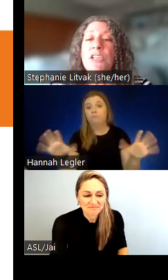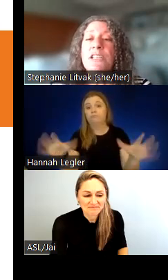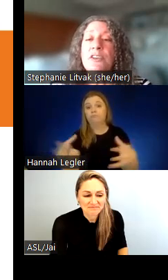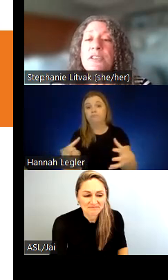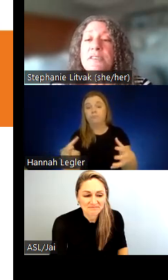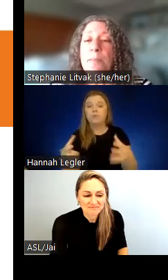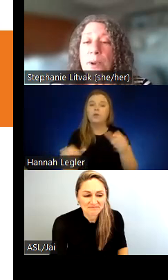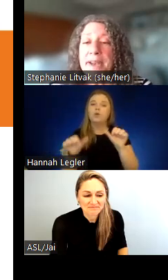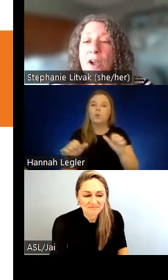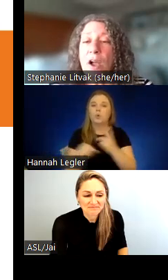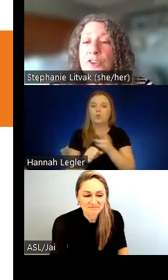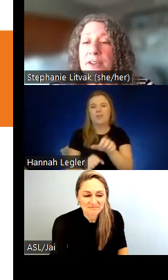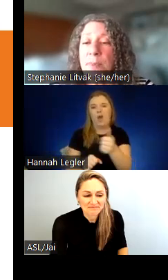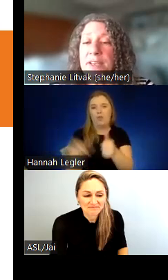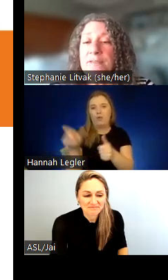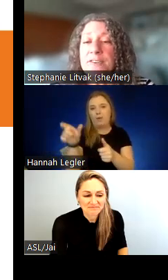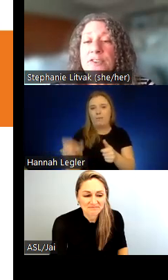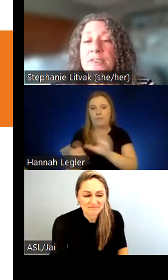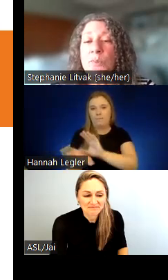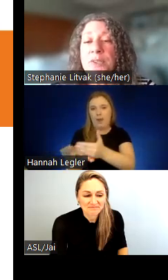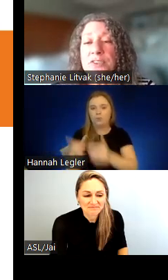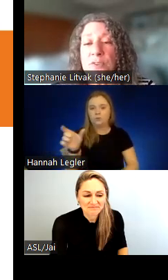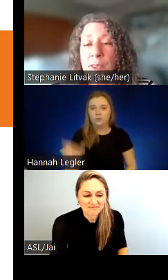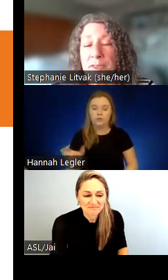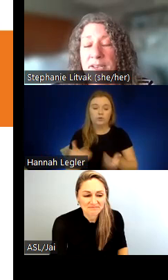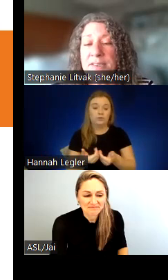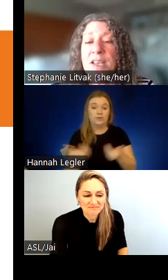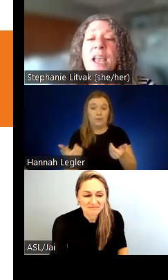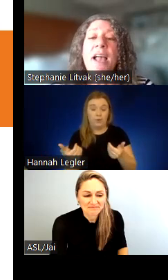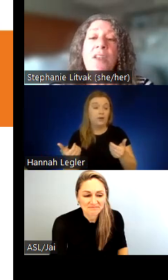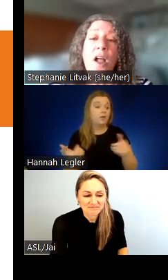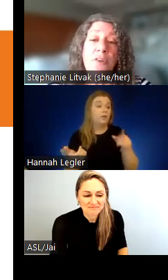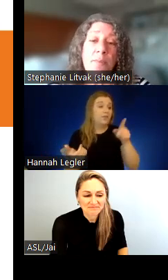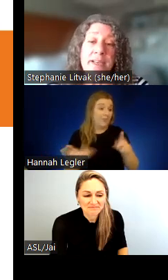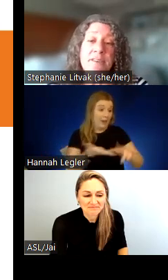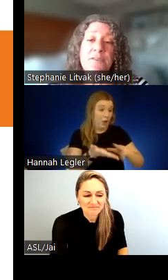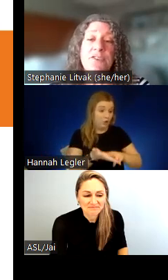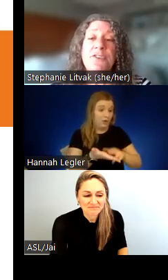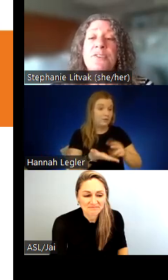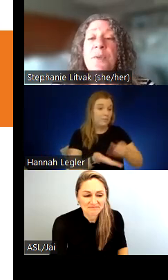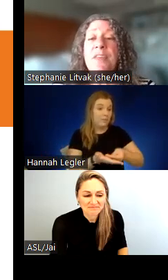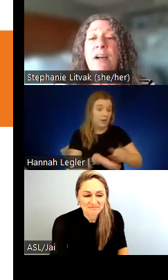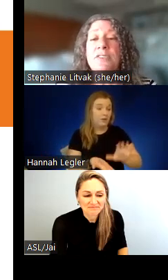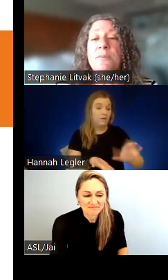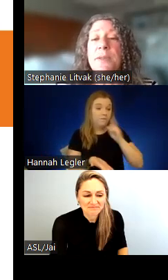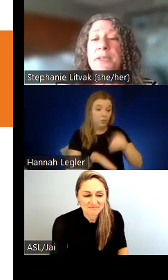clearly separate contract money for students with disabilities, and other monies for students without disabilities.